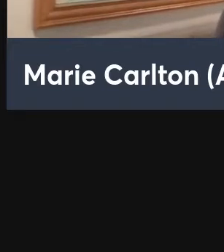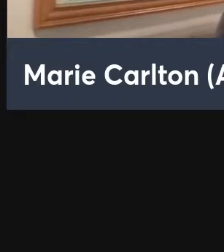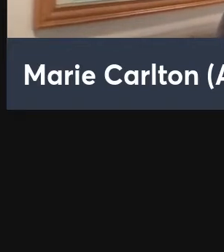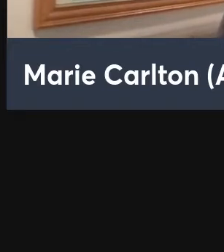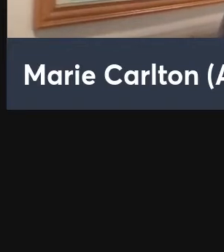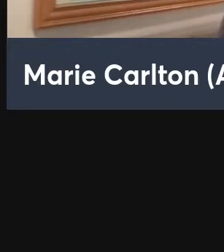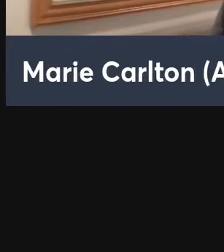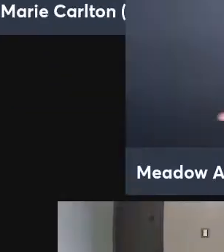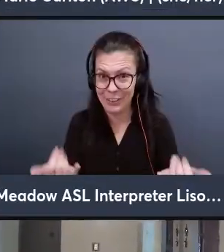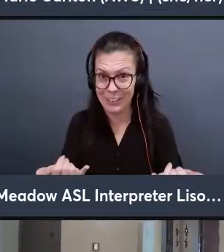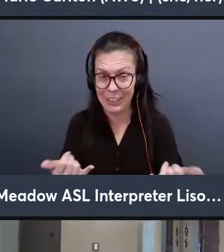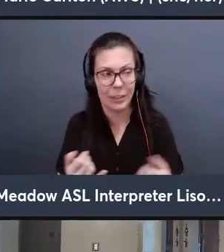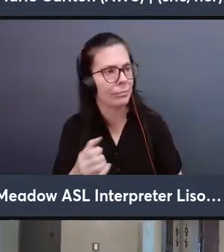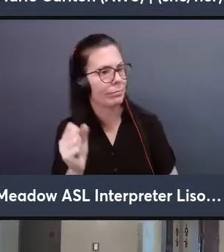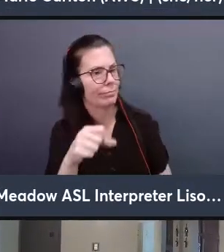Yeah, absolutely. Let's do it.